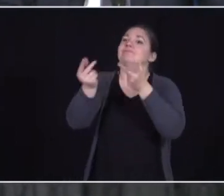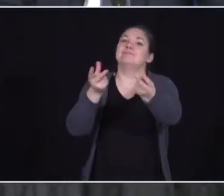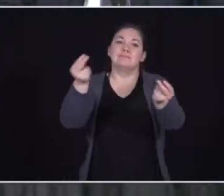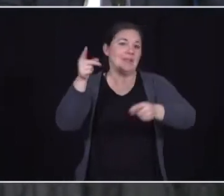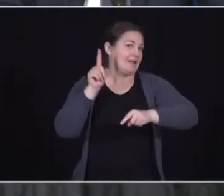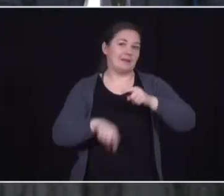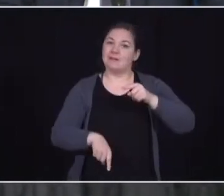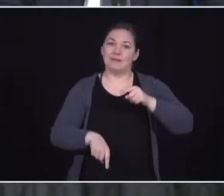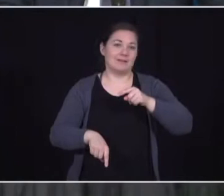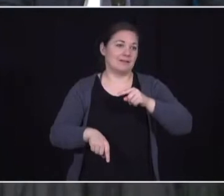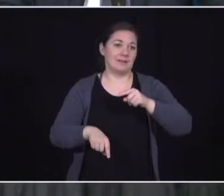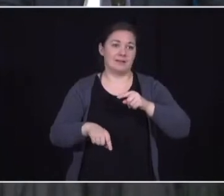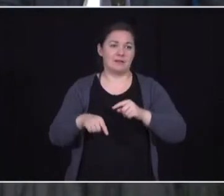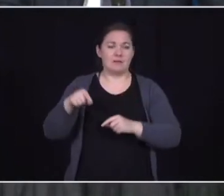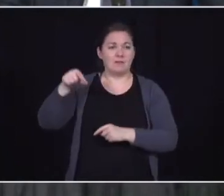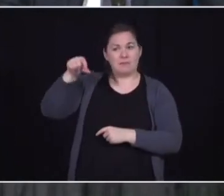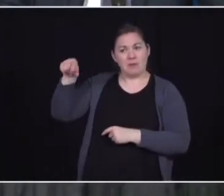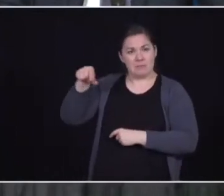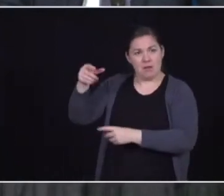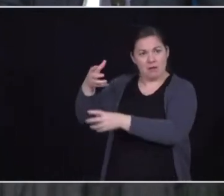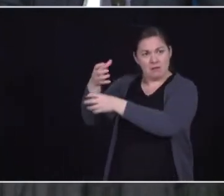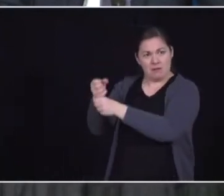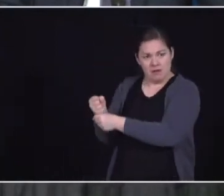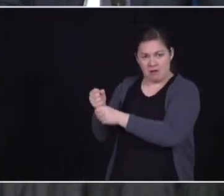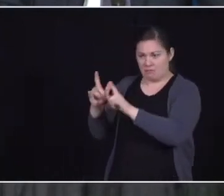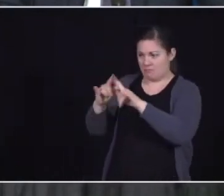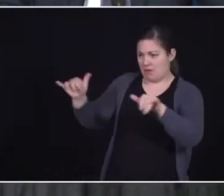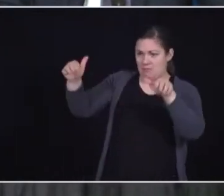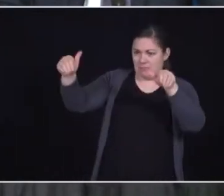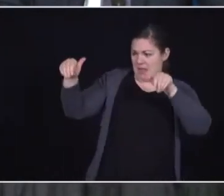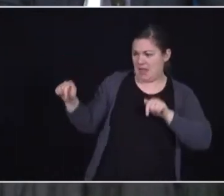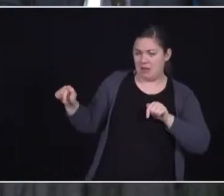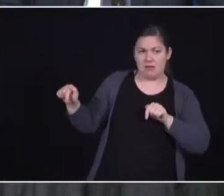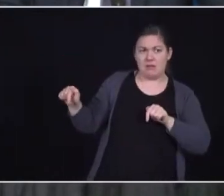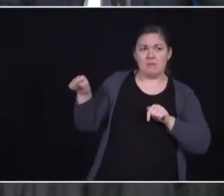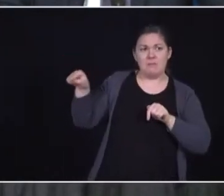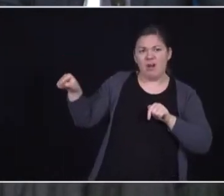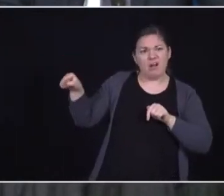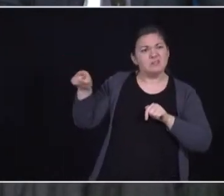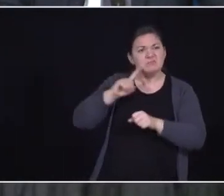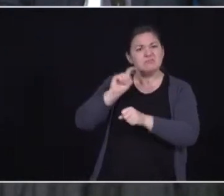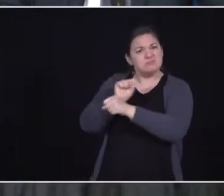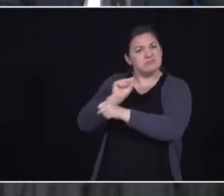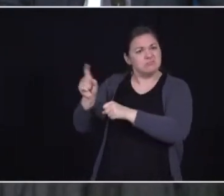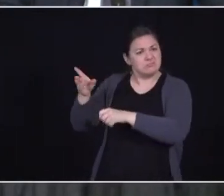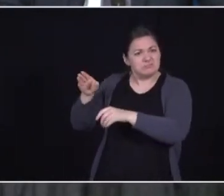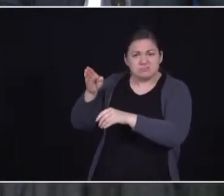I know it is been said before that the complications around moving the Pfizer vaccine because of it needing that cold